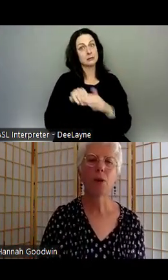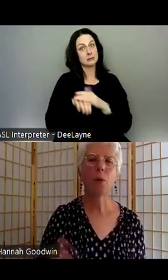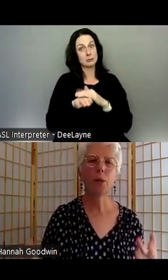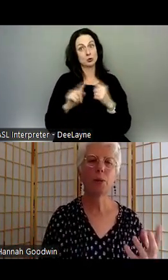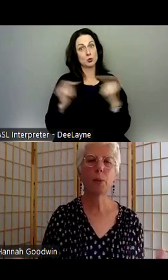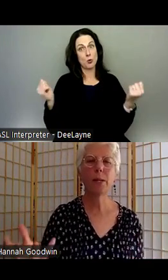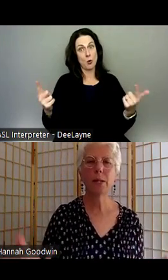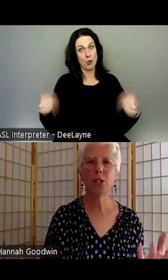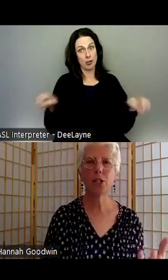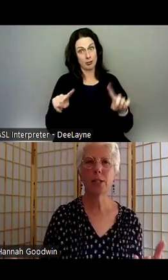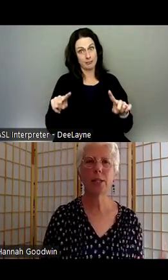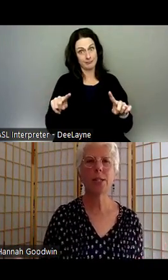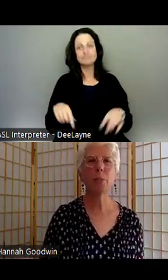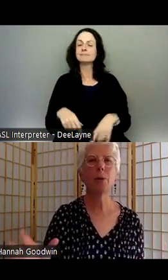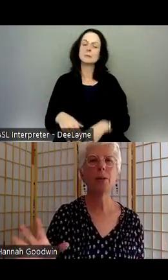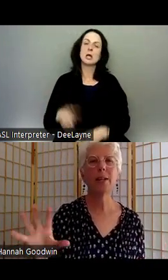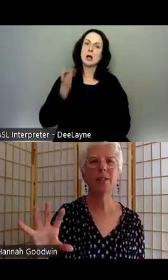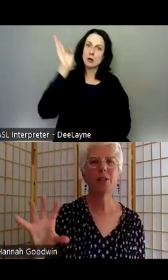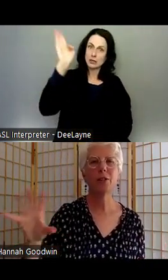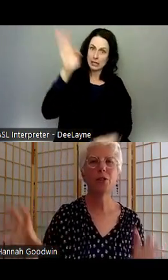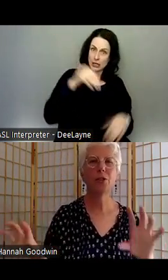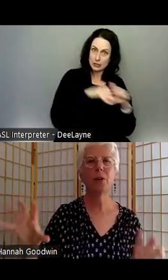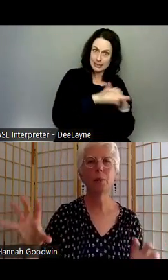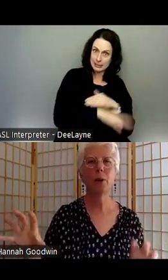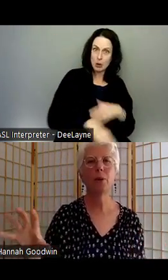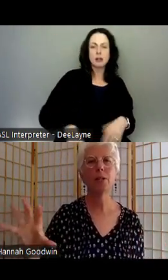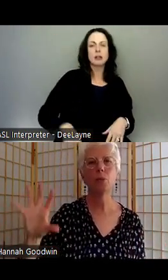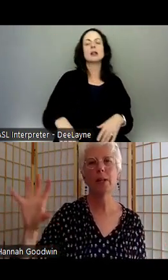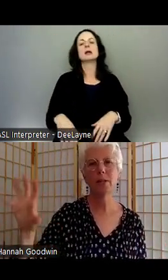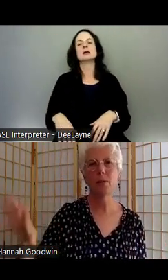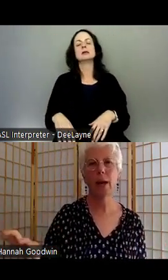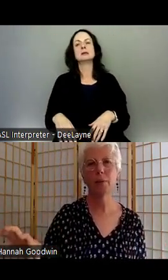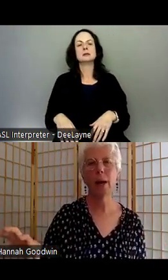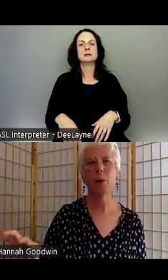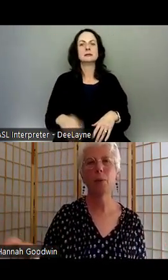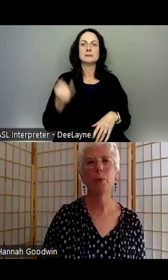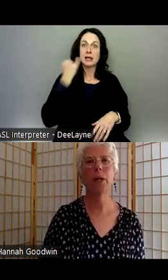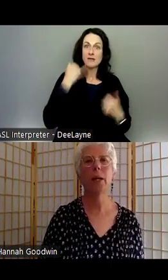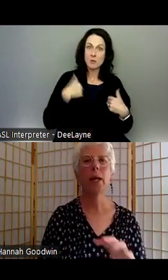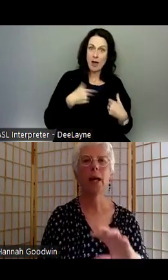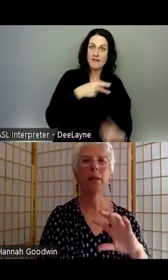So the presentation is accessible. There are two different components. One is if you have a PowerPoint